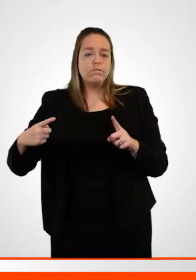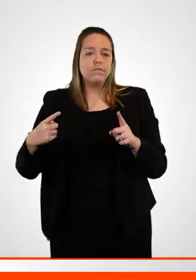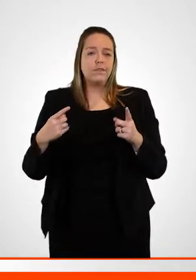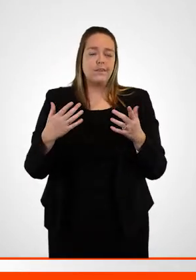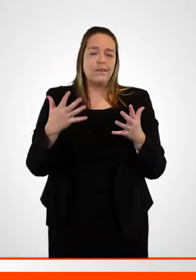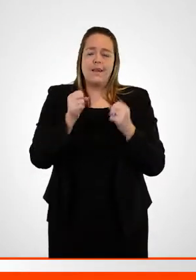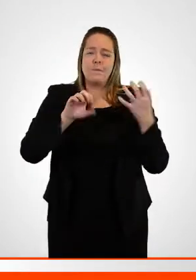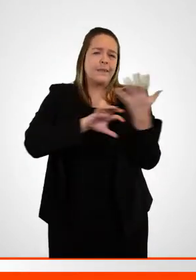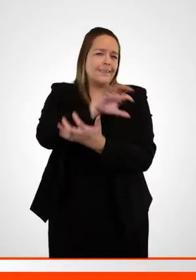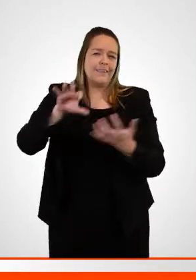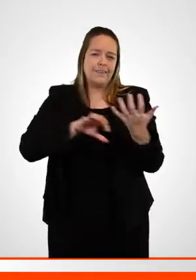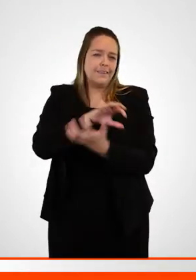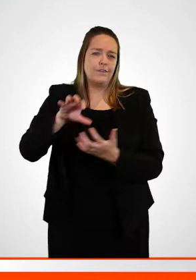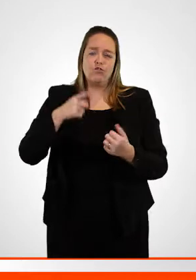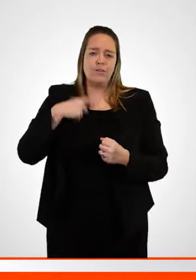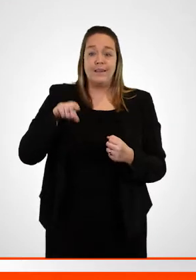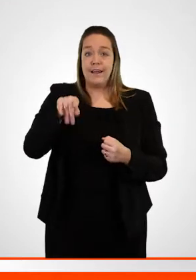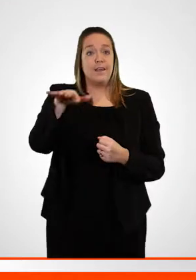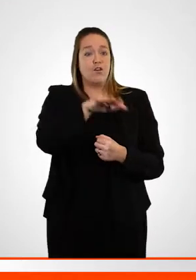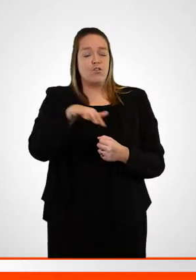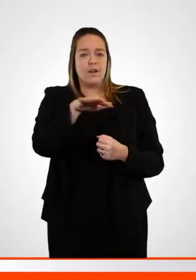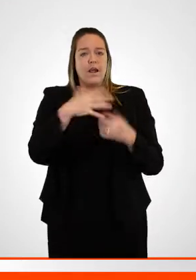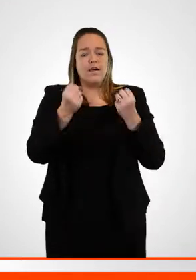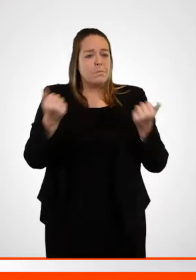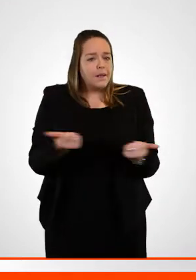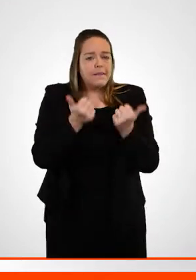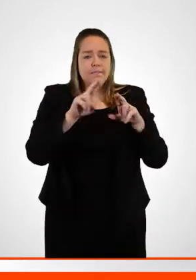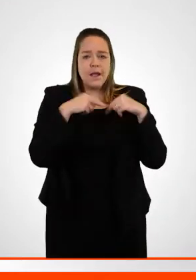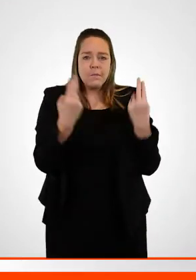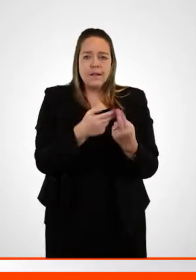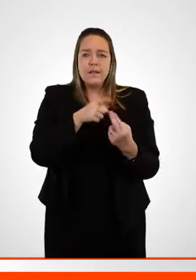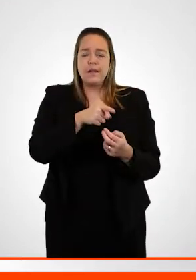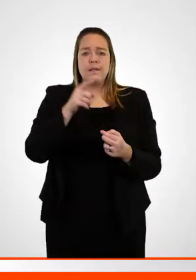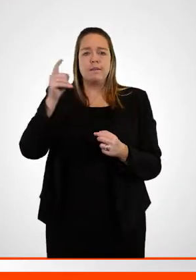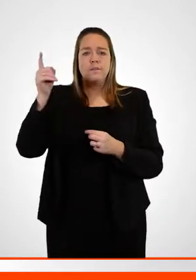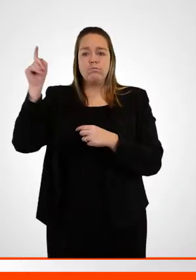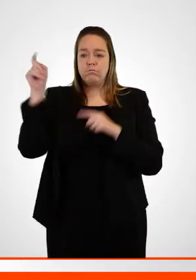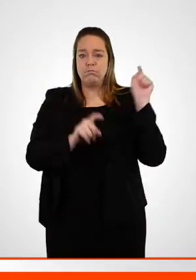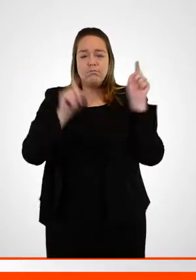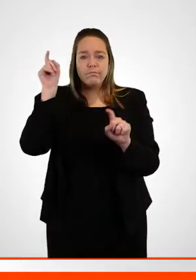So there's a whole mixed range. We live in an area where we have a number of families who move in from other countries,